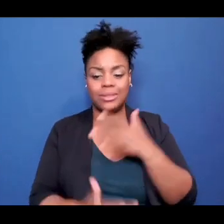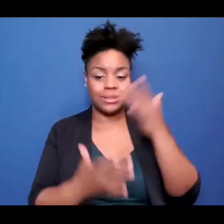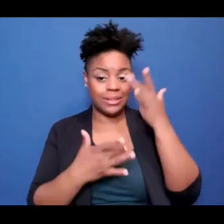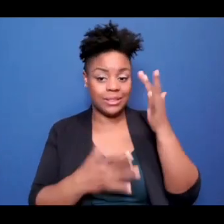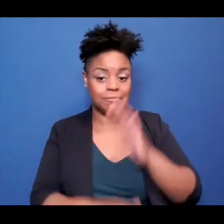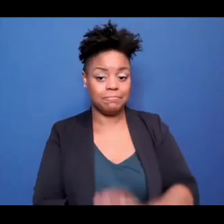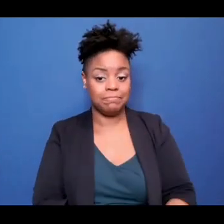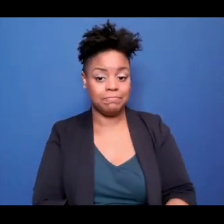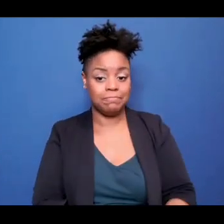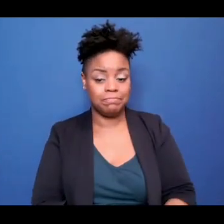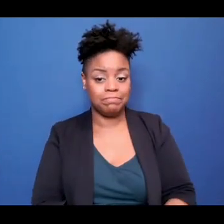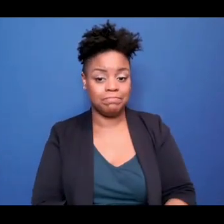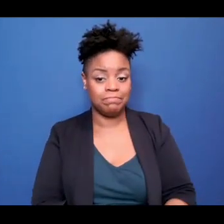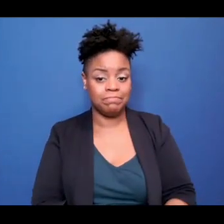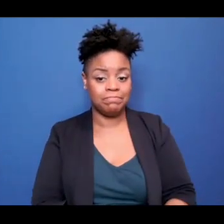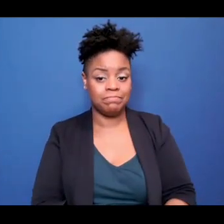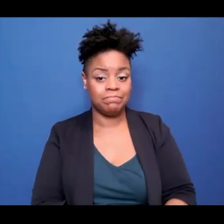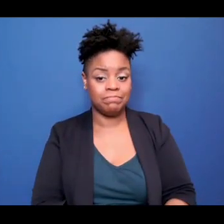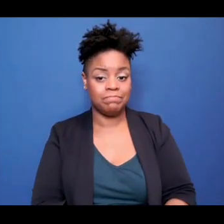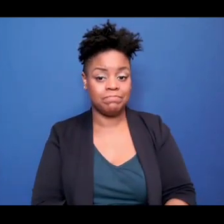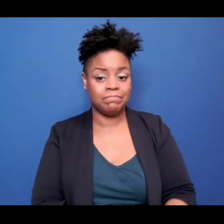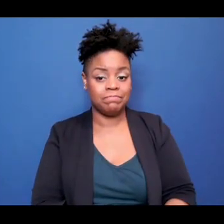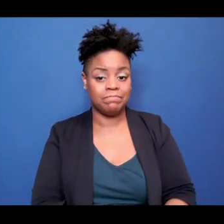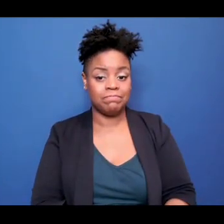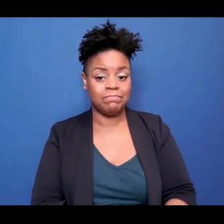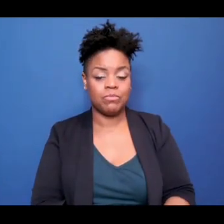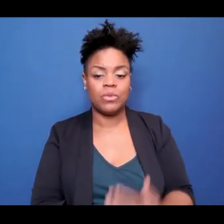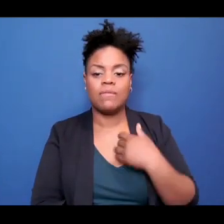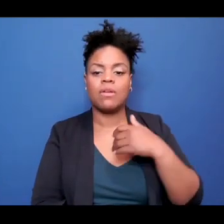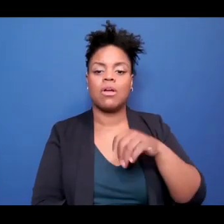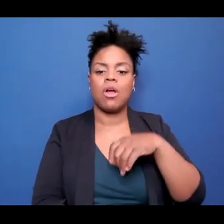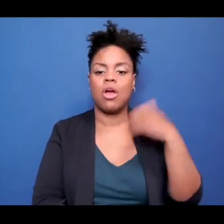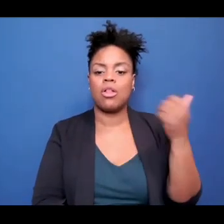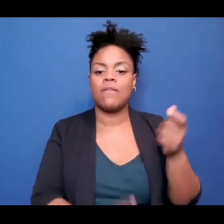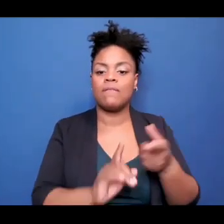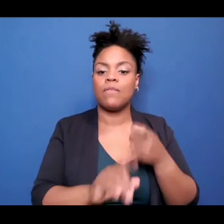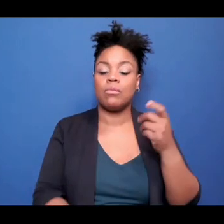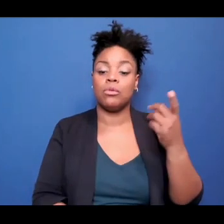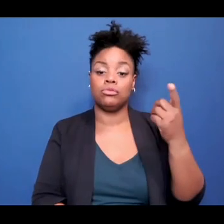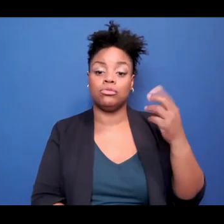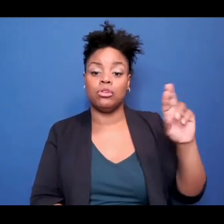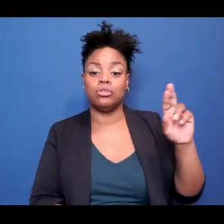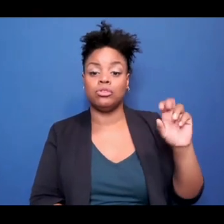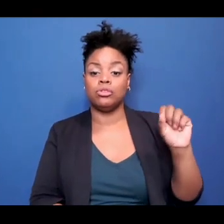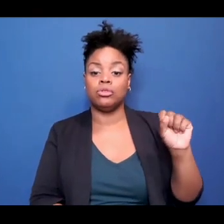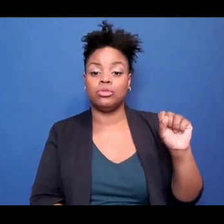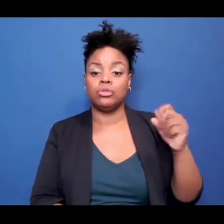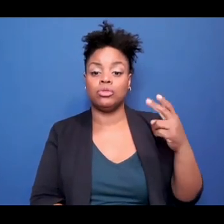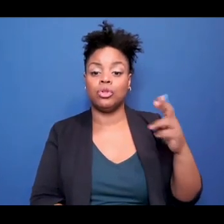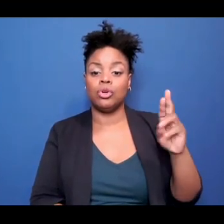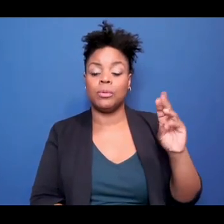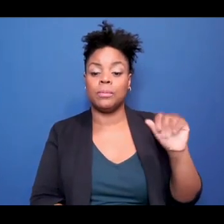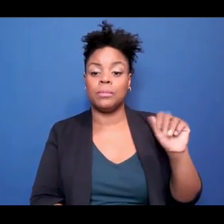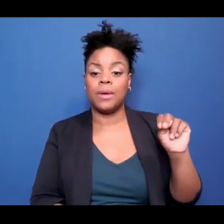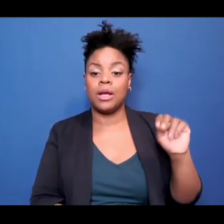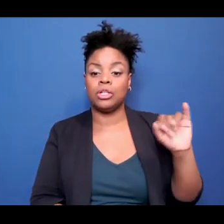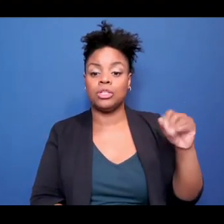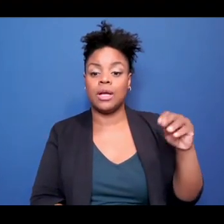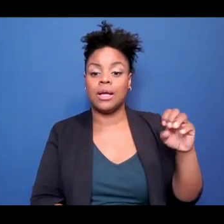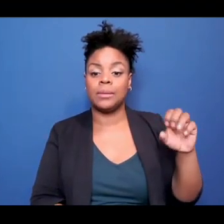HEART DISEASE AND OTHER ILLNESS ES. THEN THERE'S THE LITERATURE ON JOHN HENRYISM, THE CONCEPT OFFERED BY DR. SHERMAN JAMES